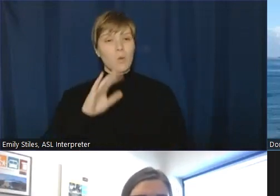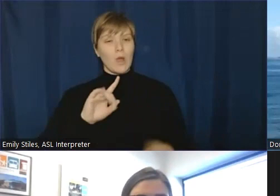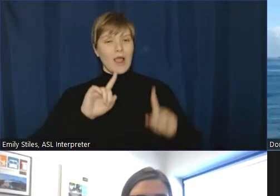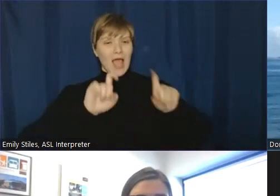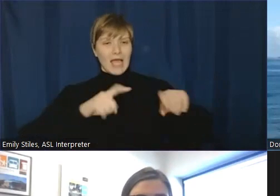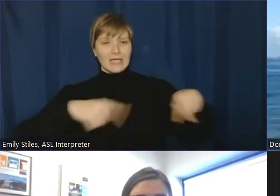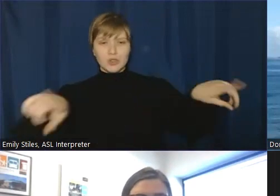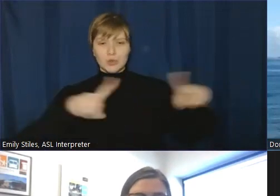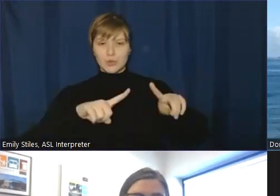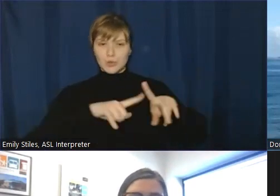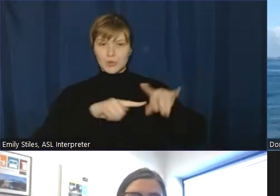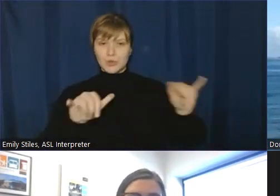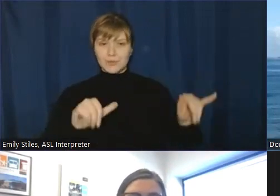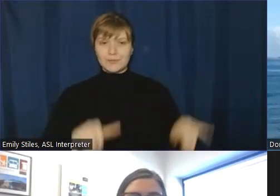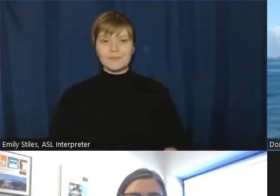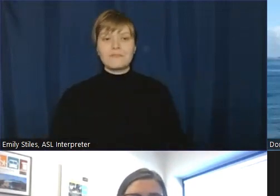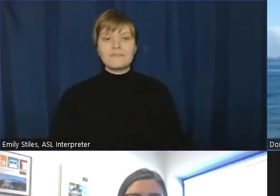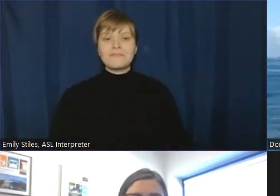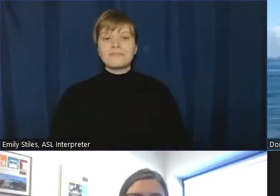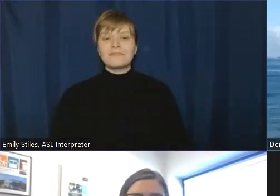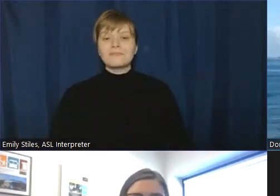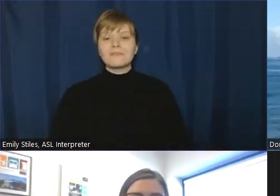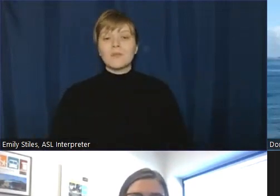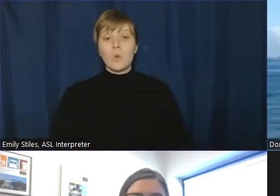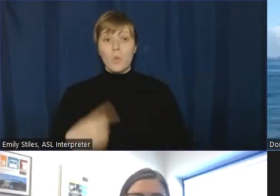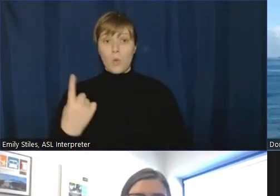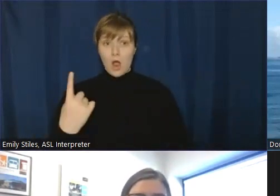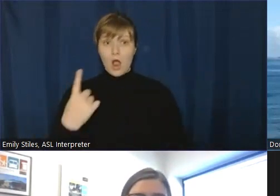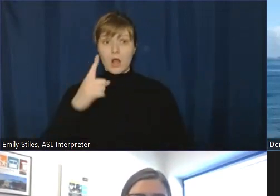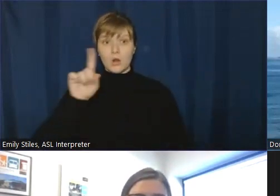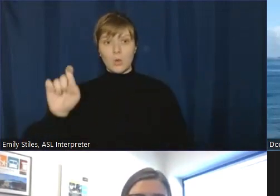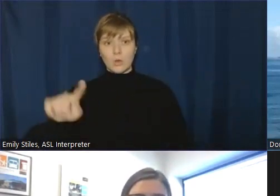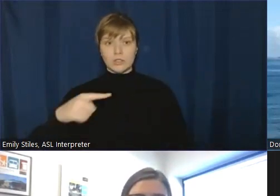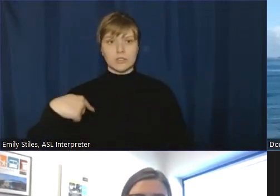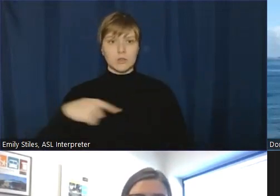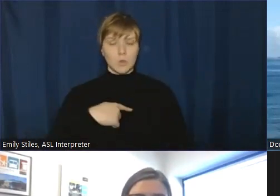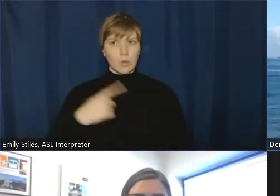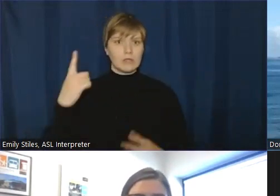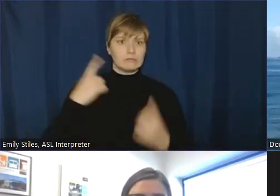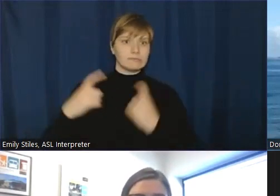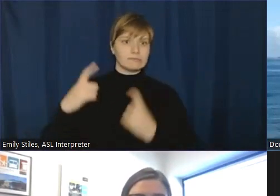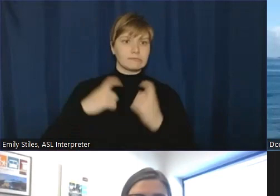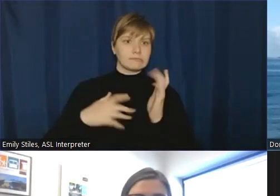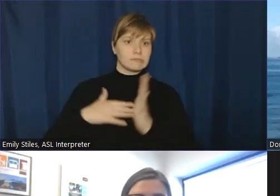One of the questions we get often is, "How are these partnerships coming